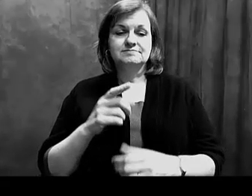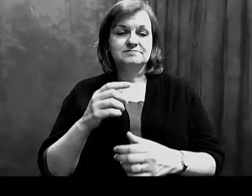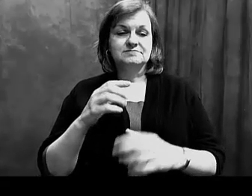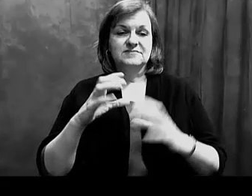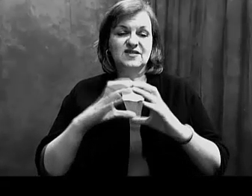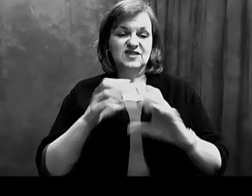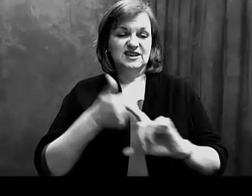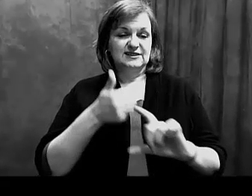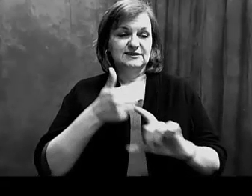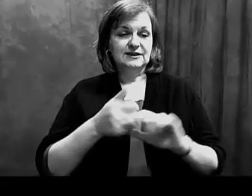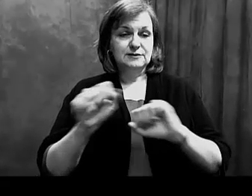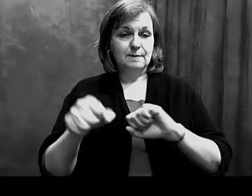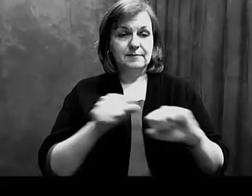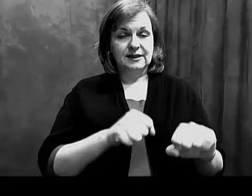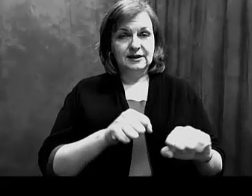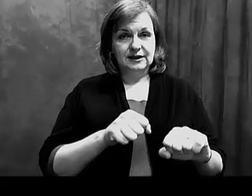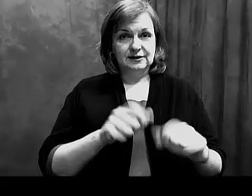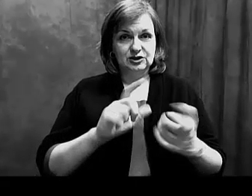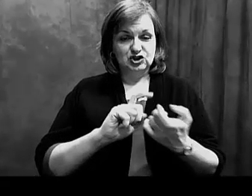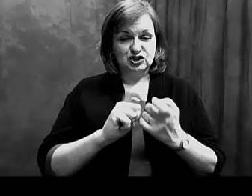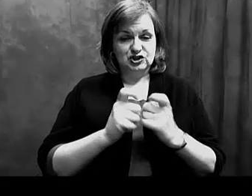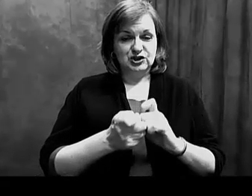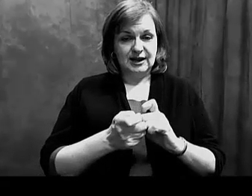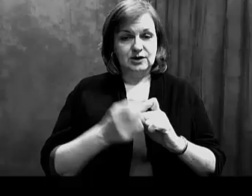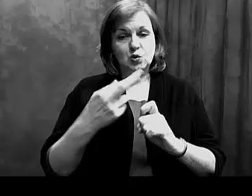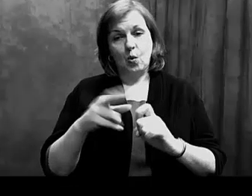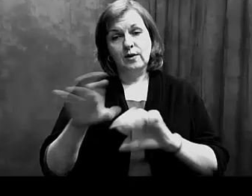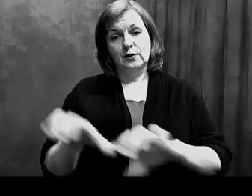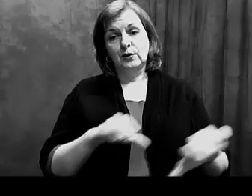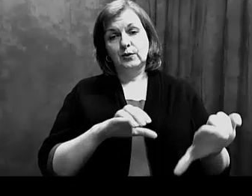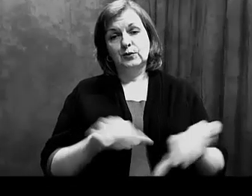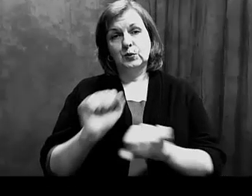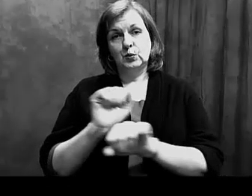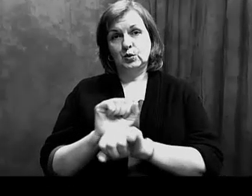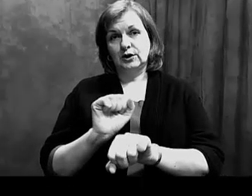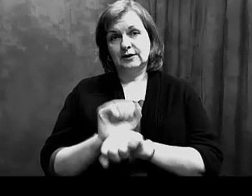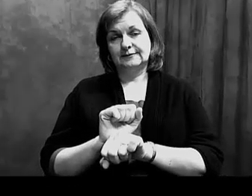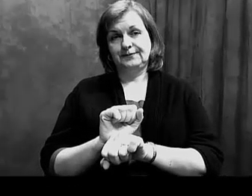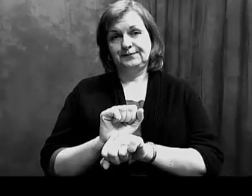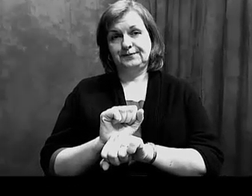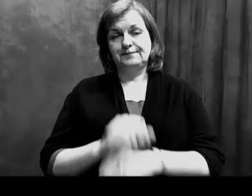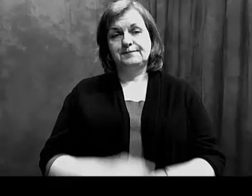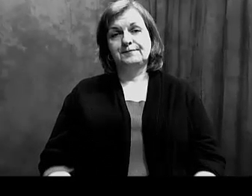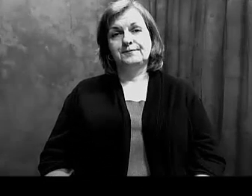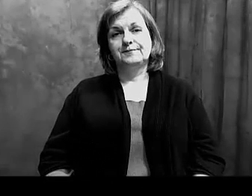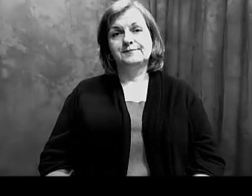the cell's ability or anythings ability to change or perform work. So what we're looking for in